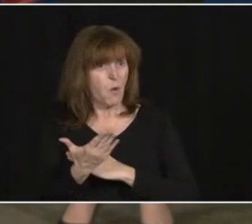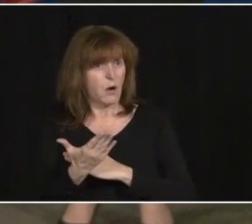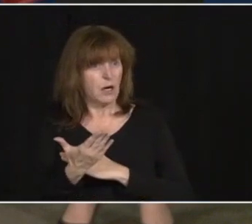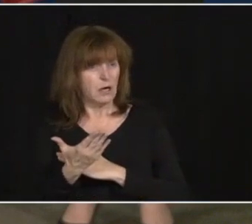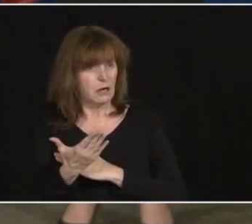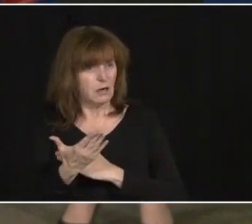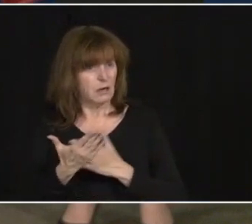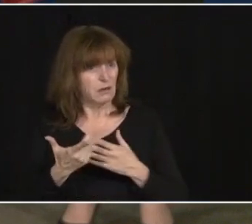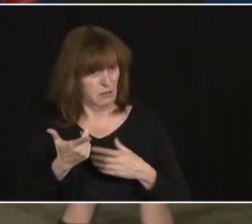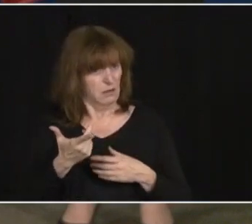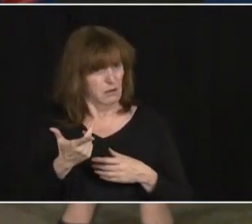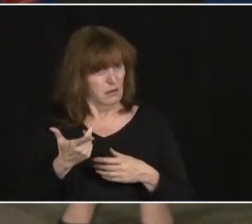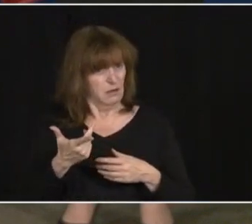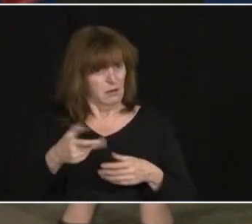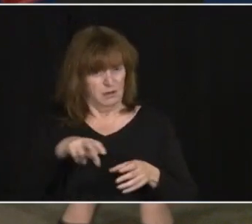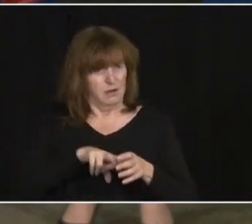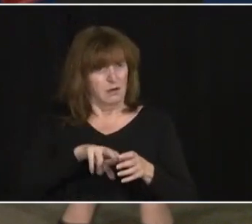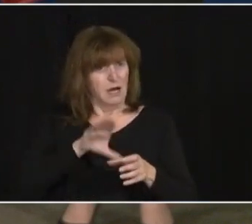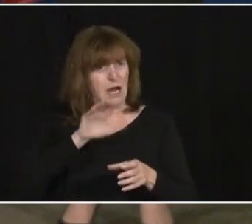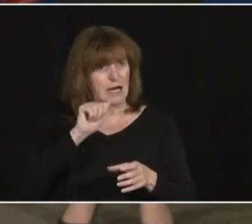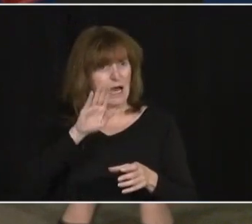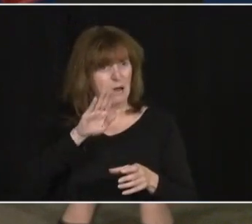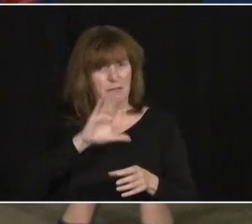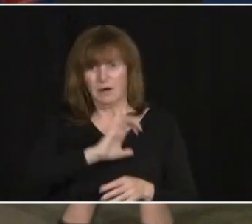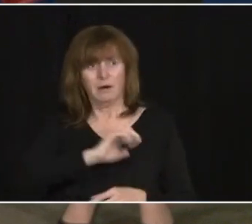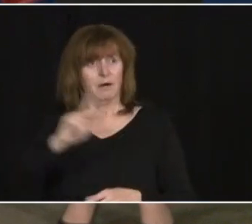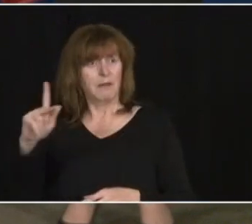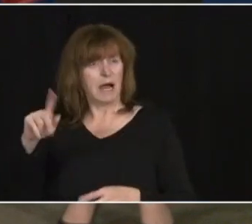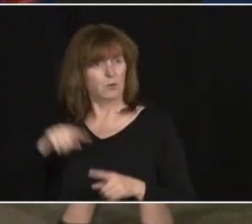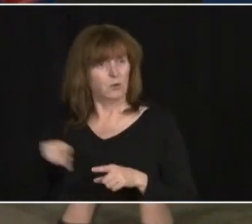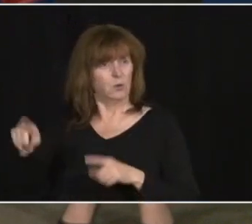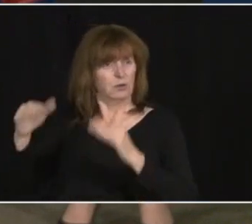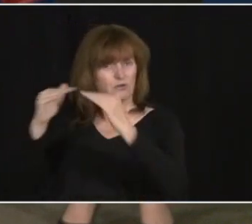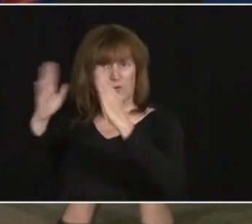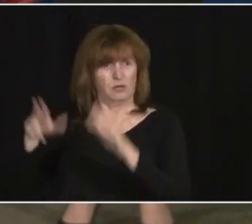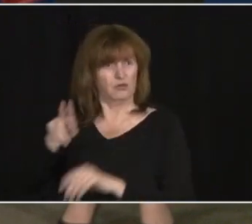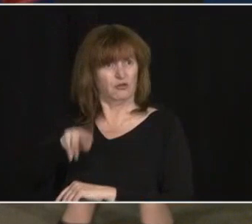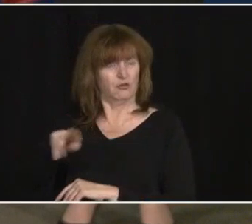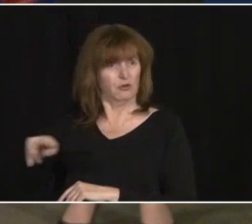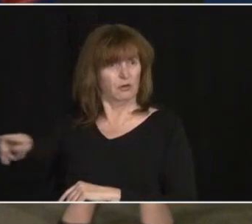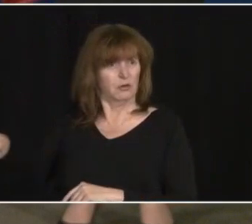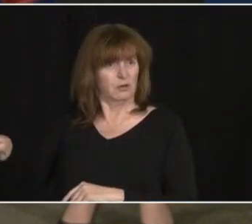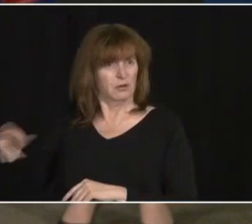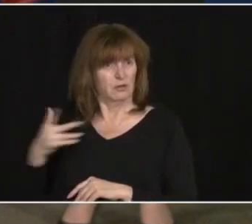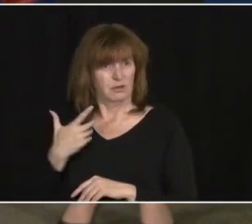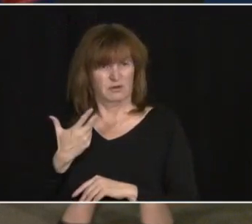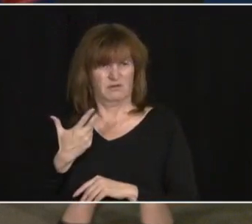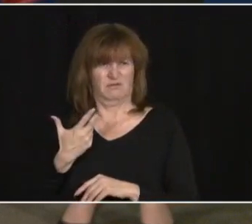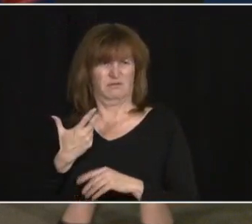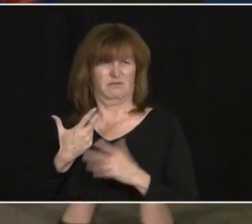I'm just wondering what your thoughts are when you hear about these cases and if you would consider helming a regional plan.